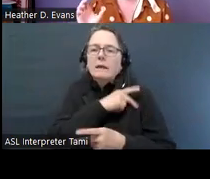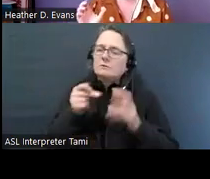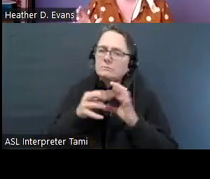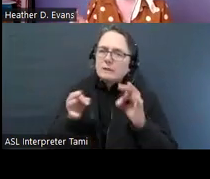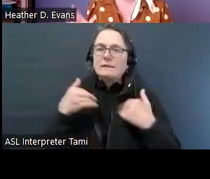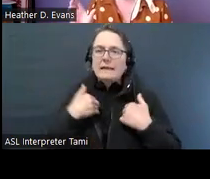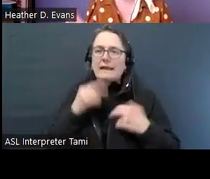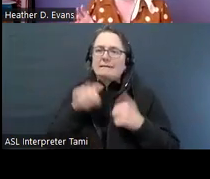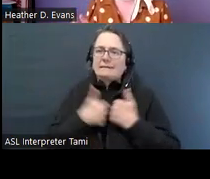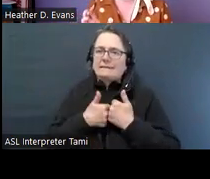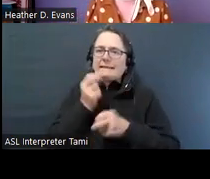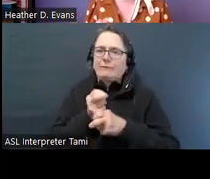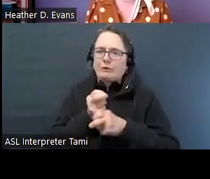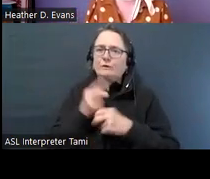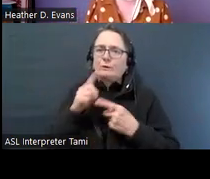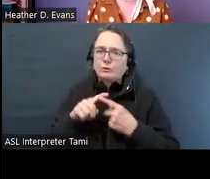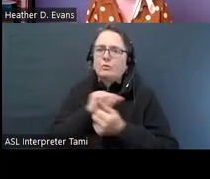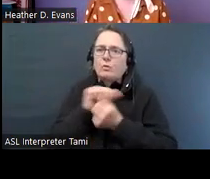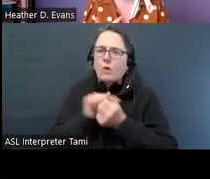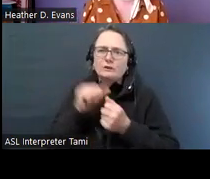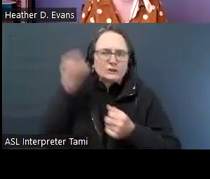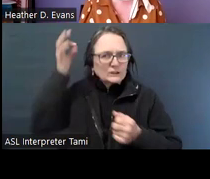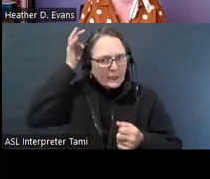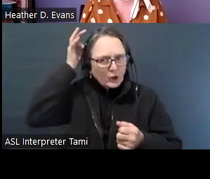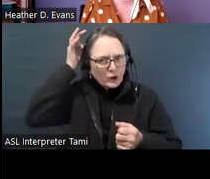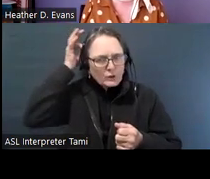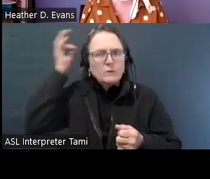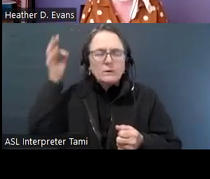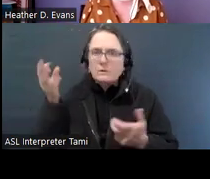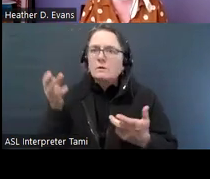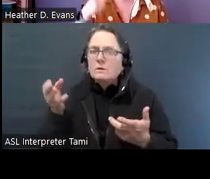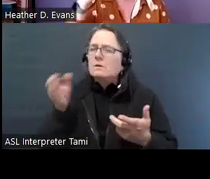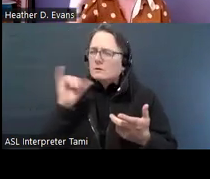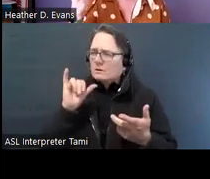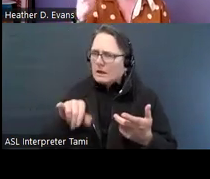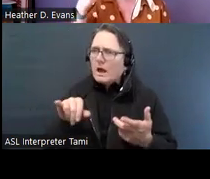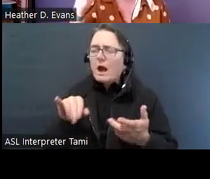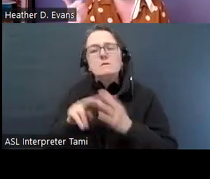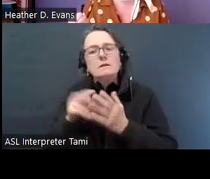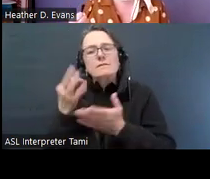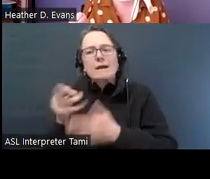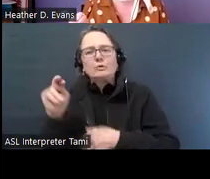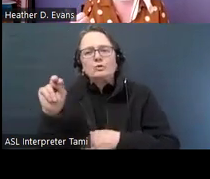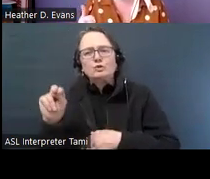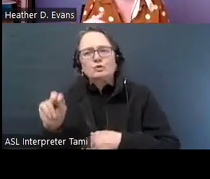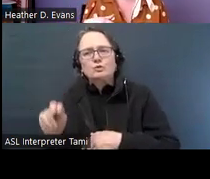Rather than just saying someone has poor hygiene, which can often be associated with things like laziness